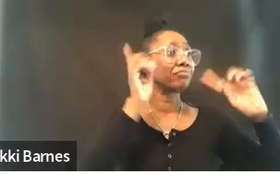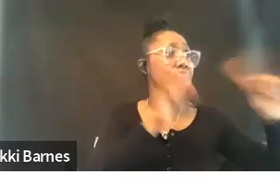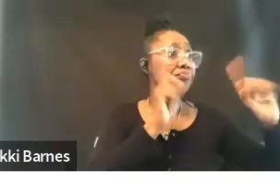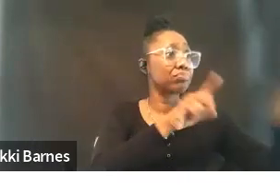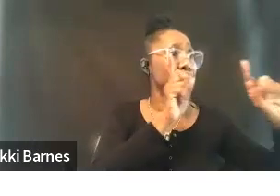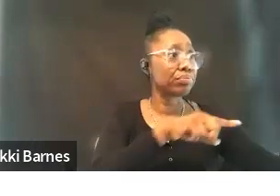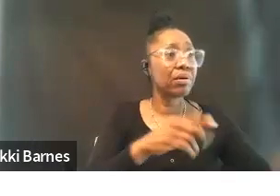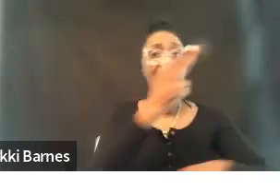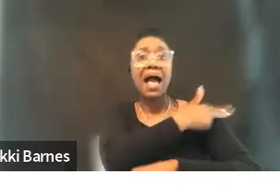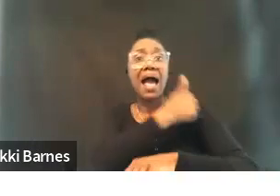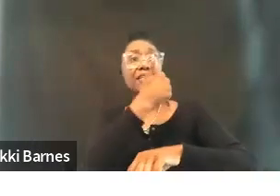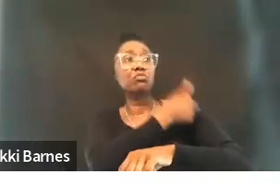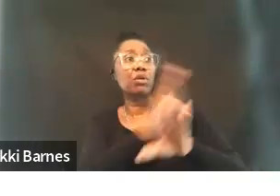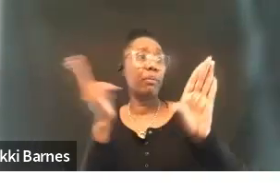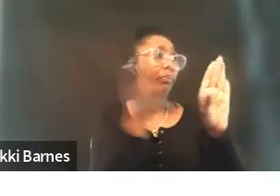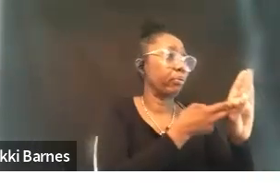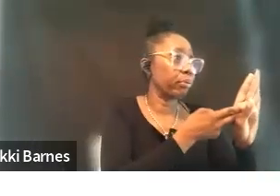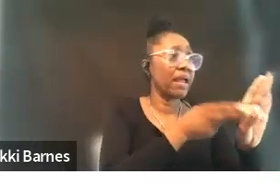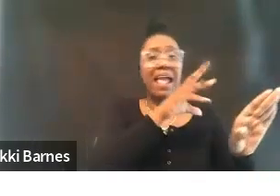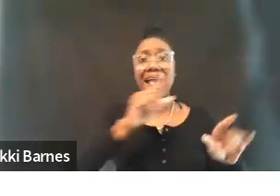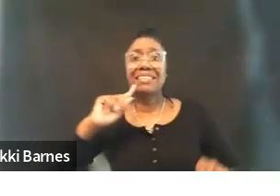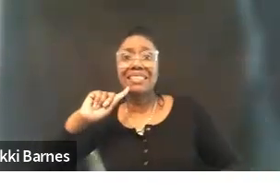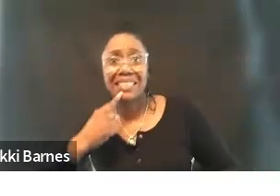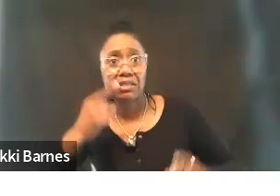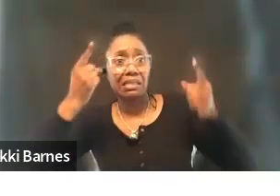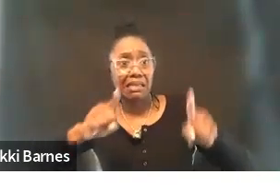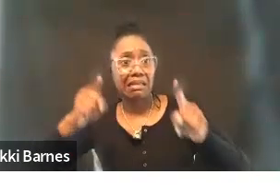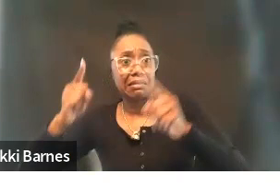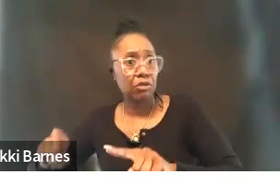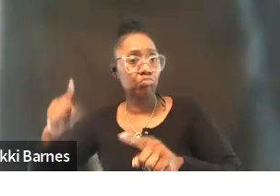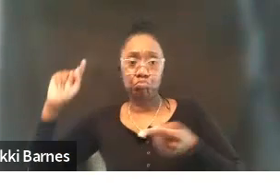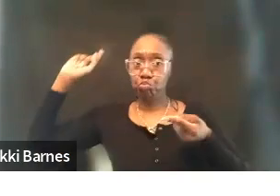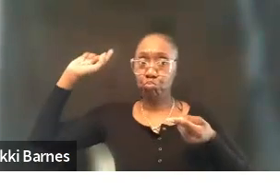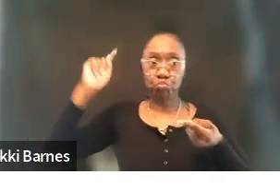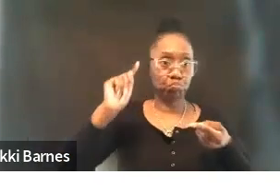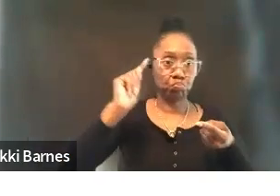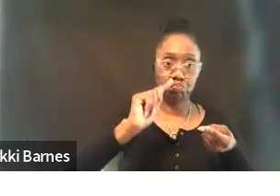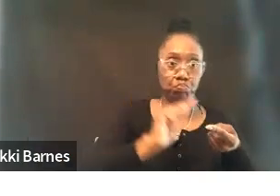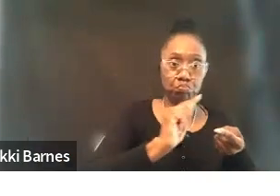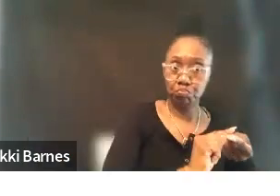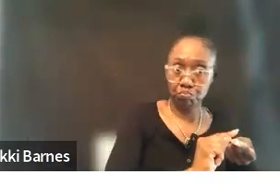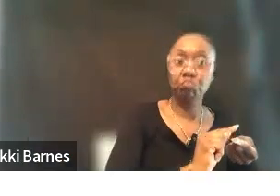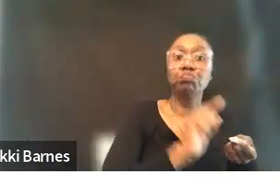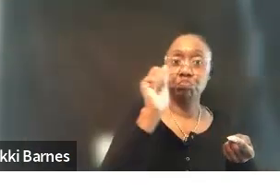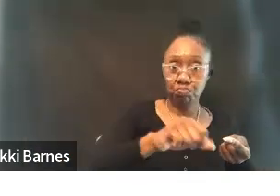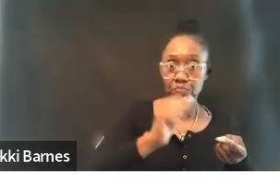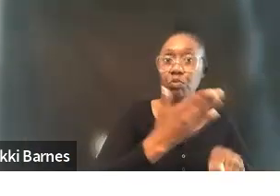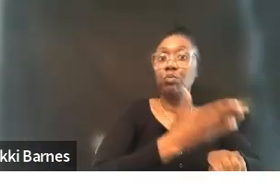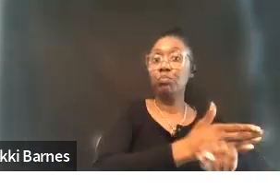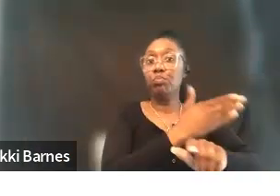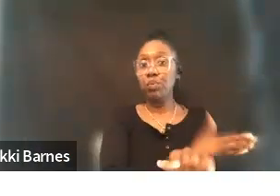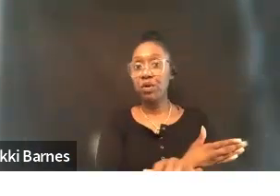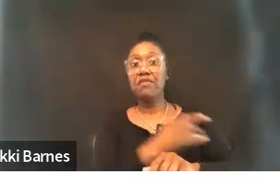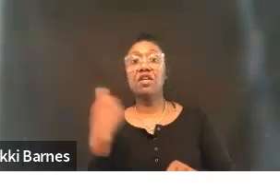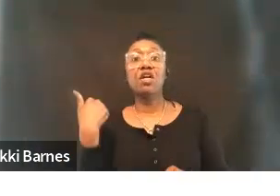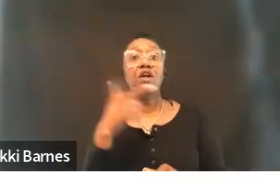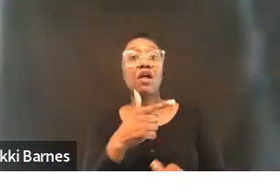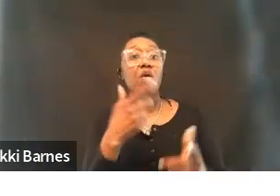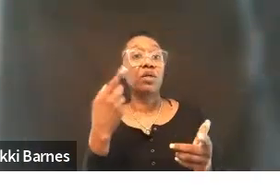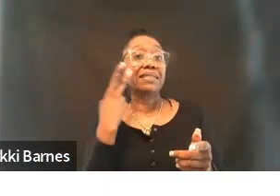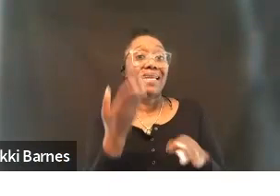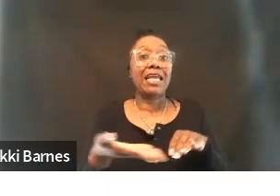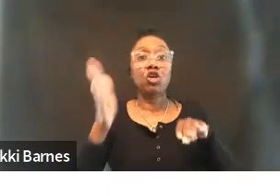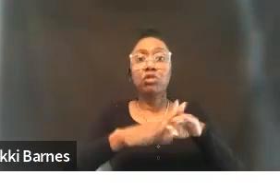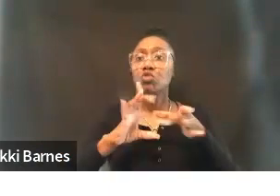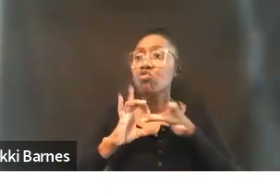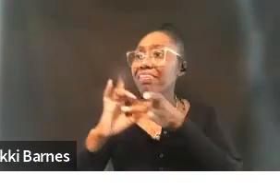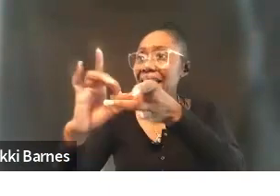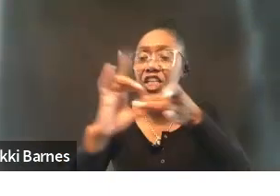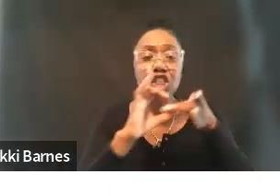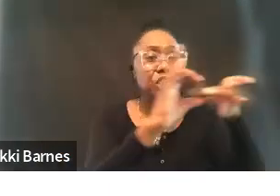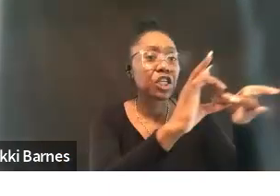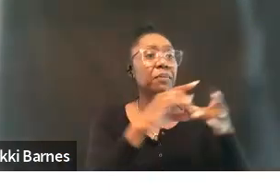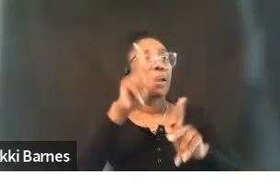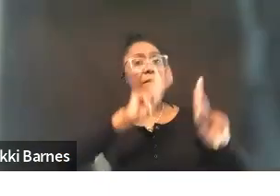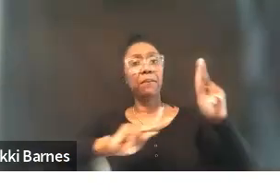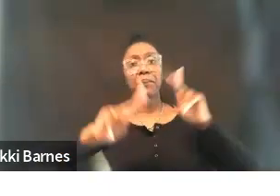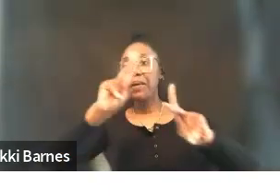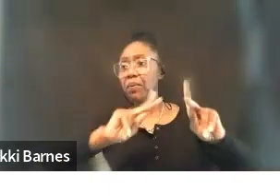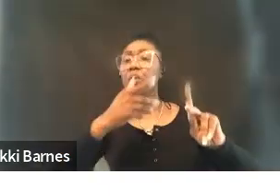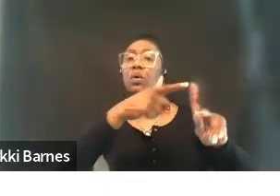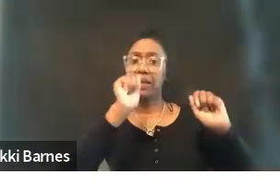And we also saw positive outcomes, in terms of increased, connection, and relationships and, steps towards community employment.